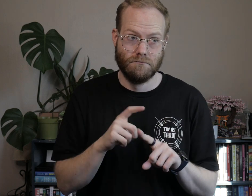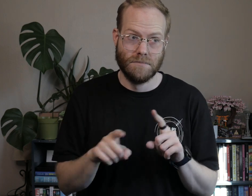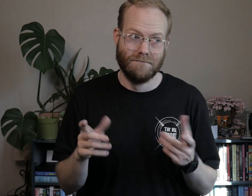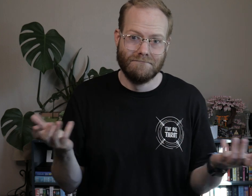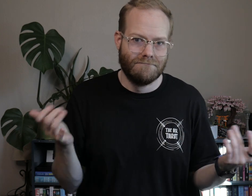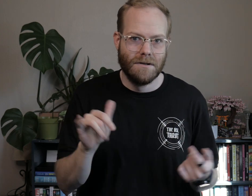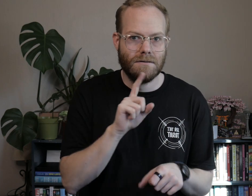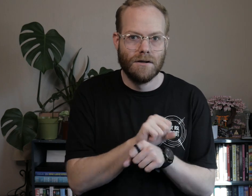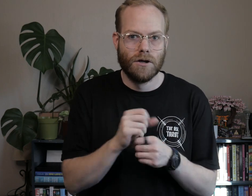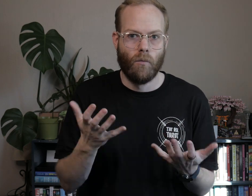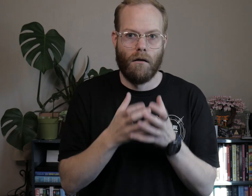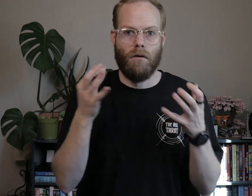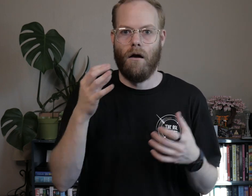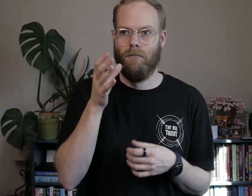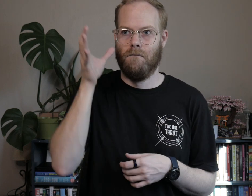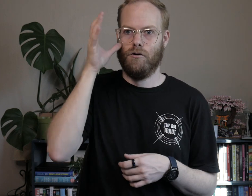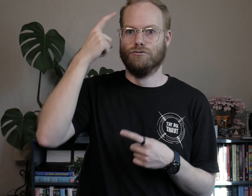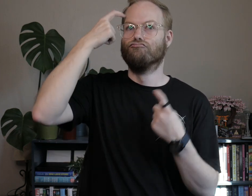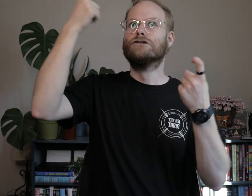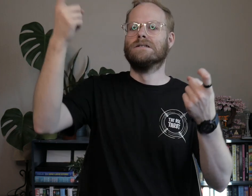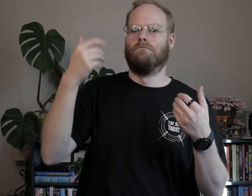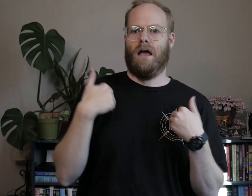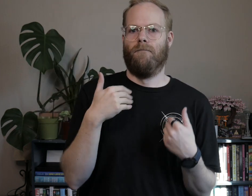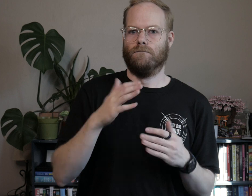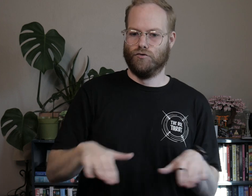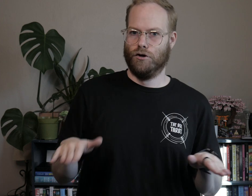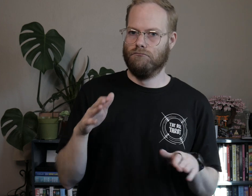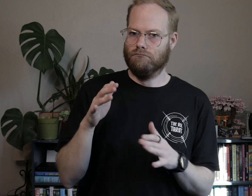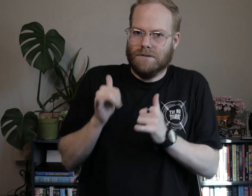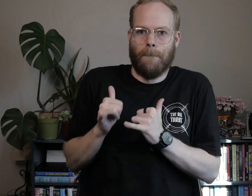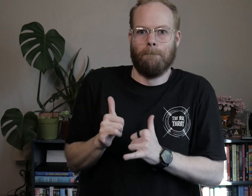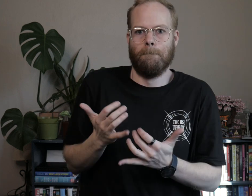but that’s literally what a lot of parents dream of, having a child that’s just like them.